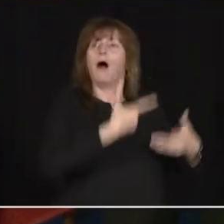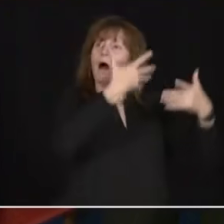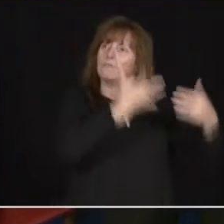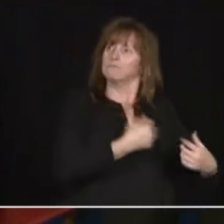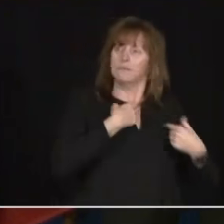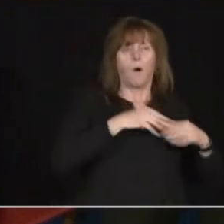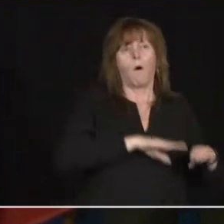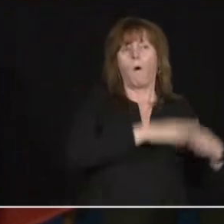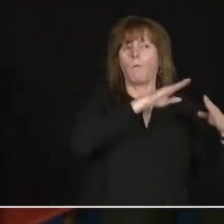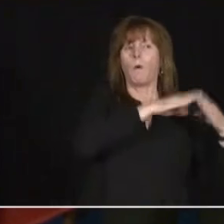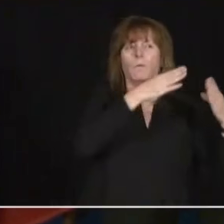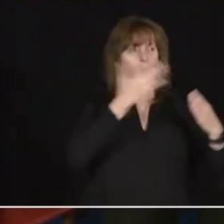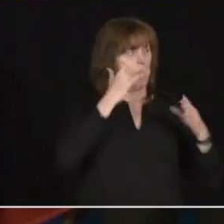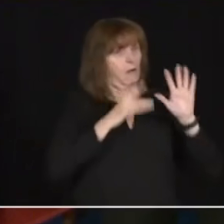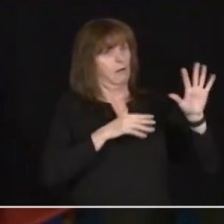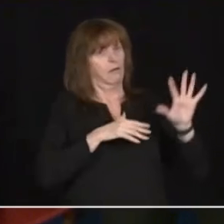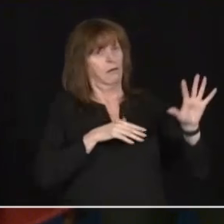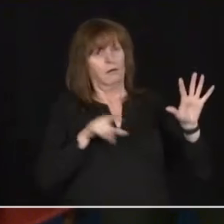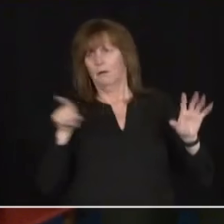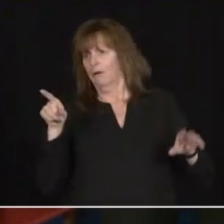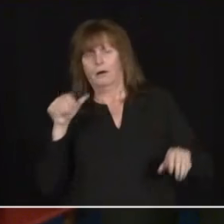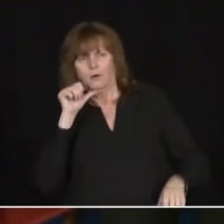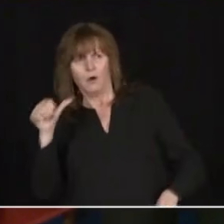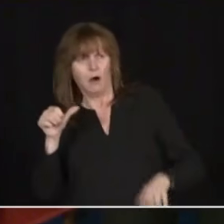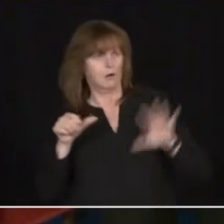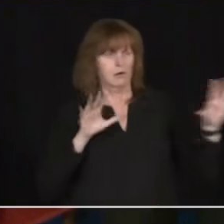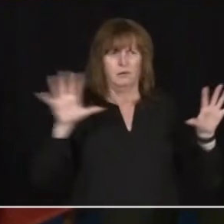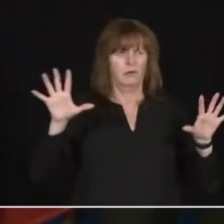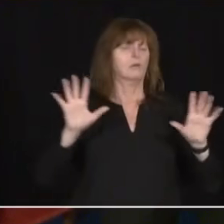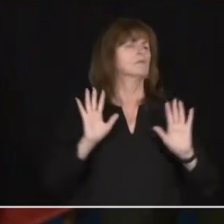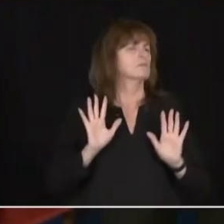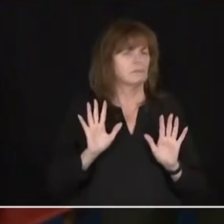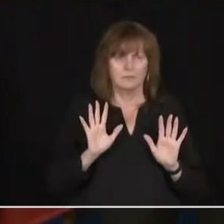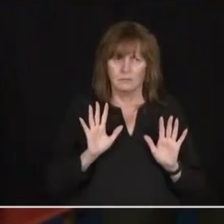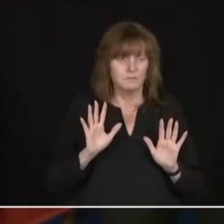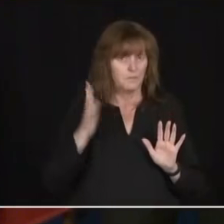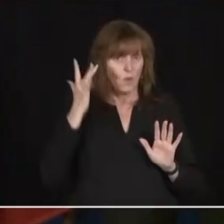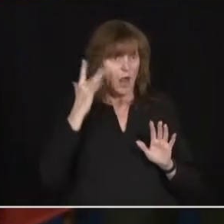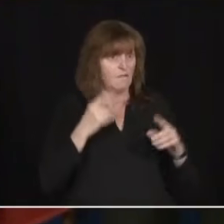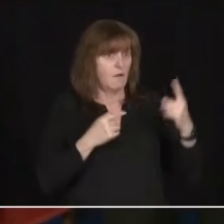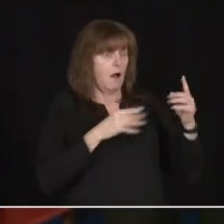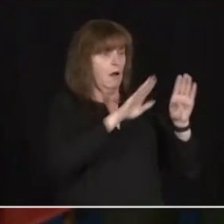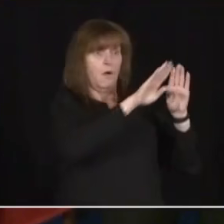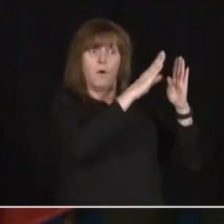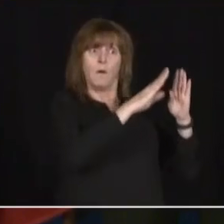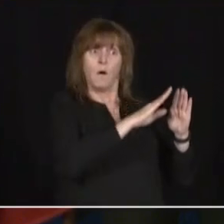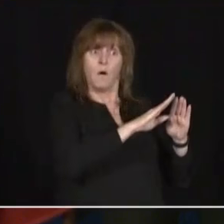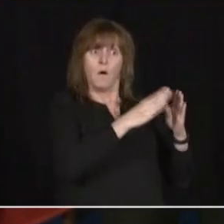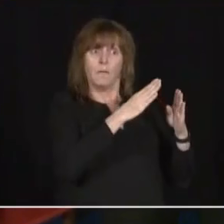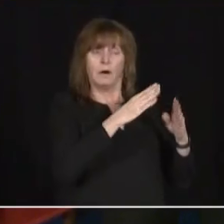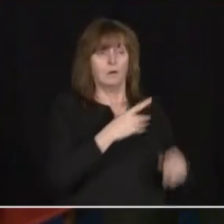So, you know, we can't have people going rogue, per se, and, you know, loosening up restrictions in one area.